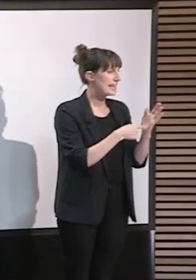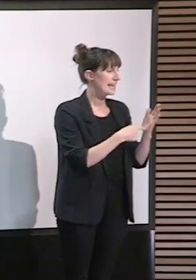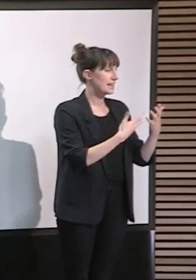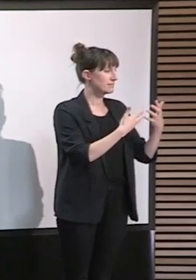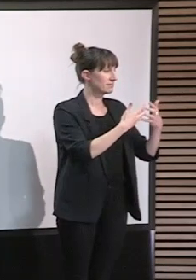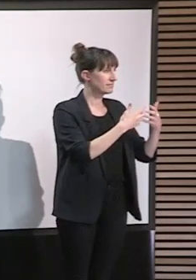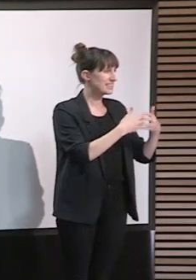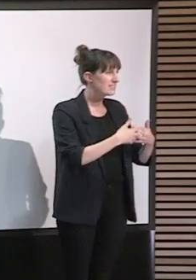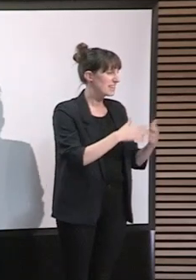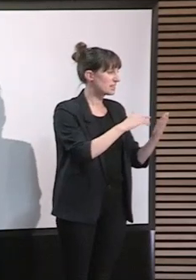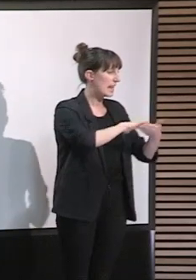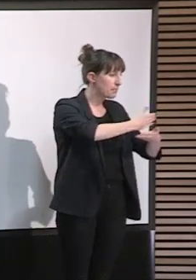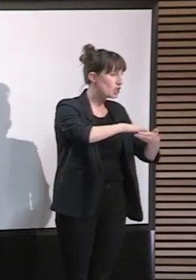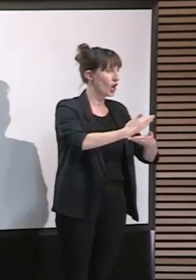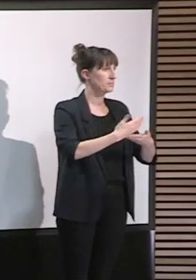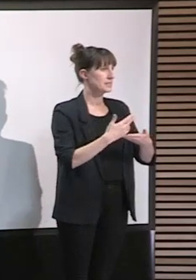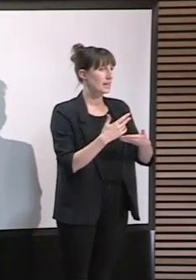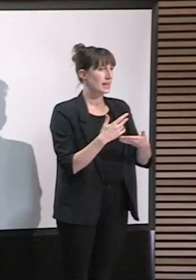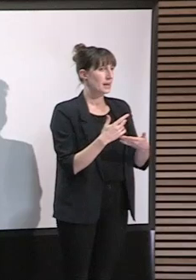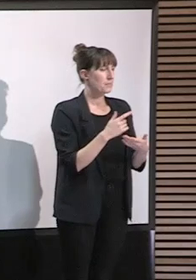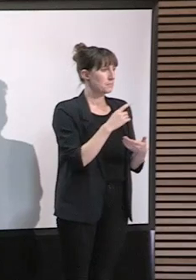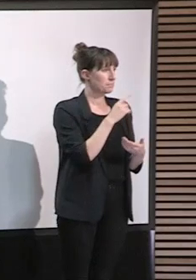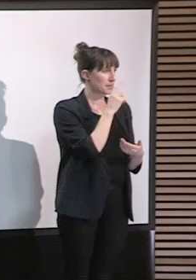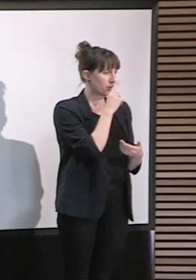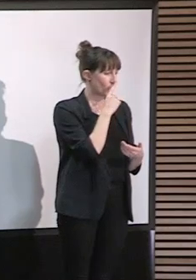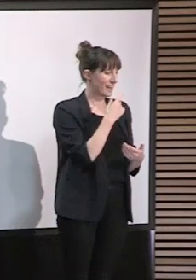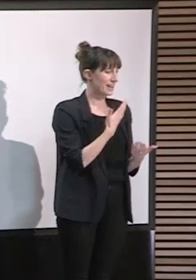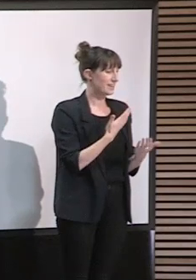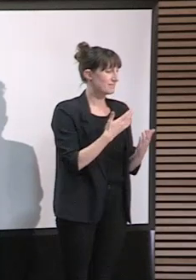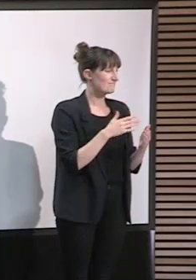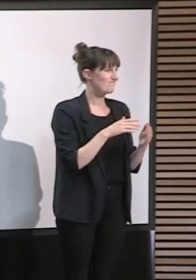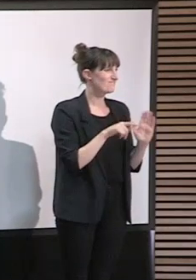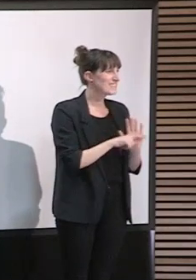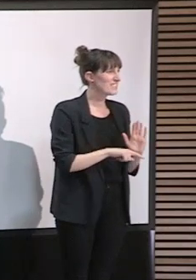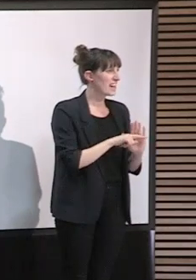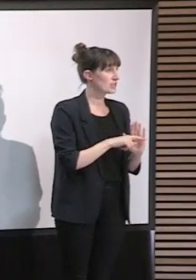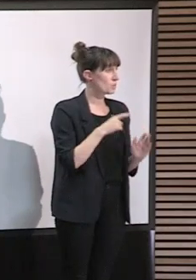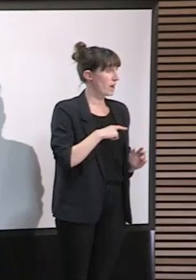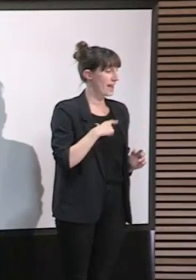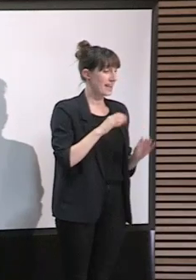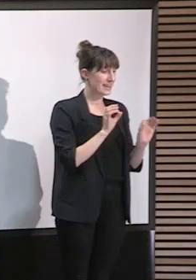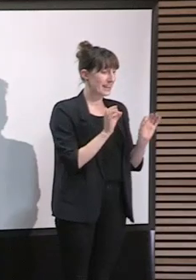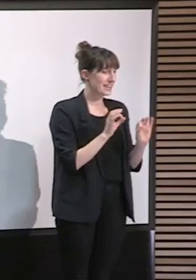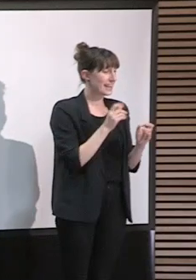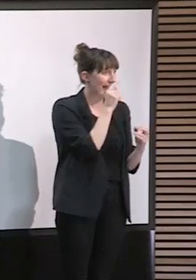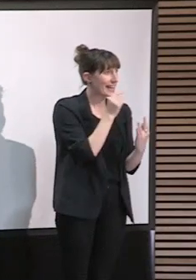Away from technology and laptops there's concern students who take or practical subjects are